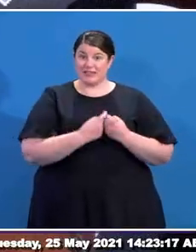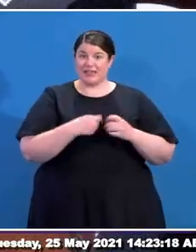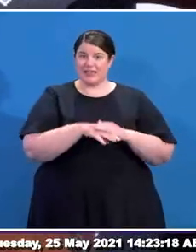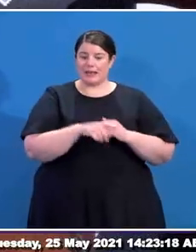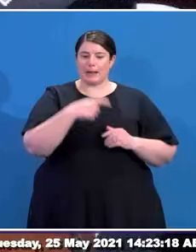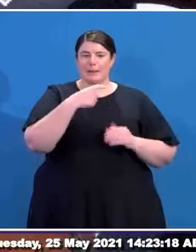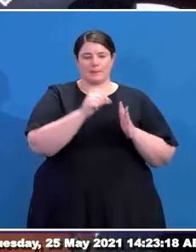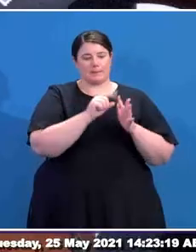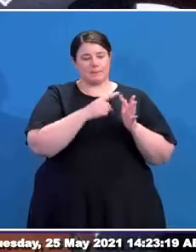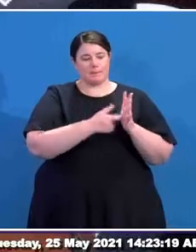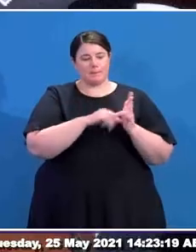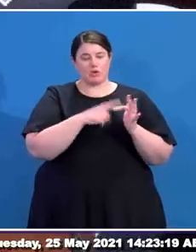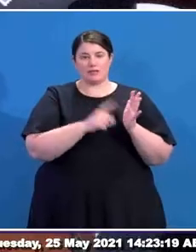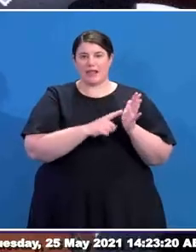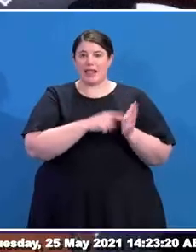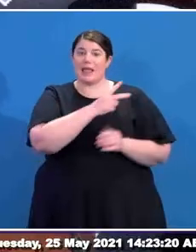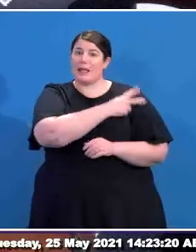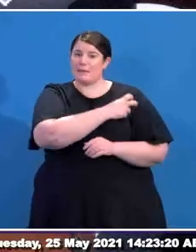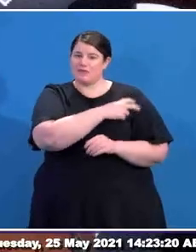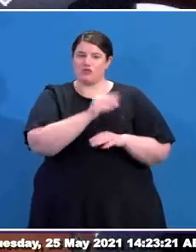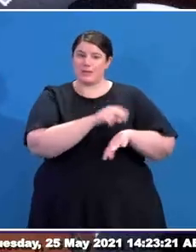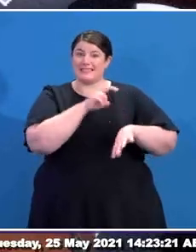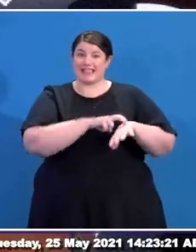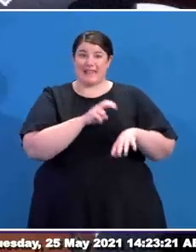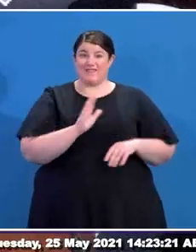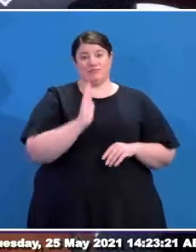Administration from TAFE back in 1984.